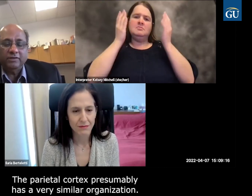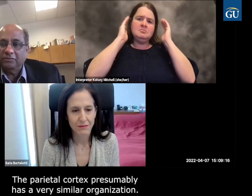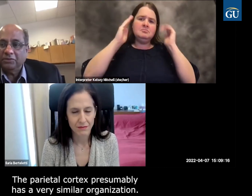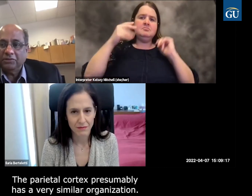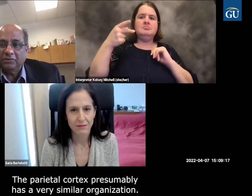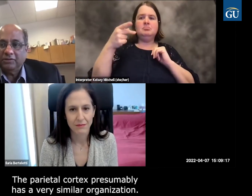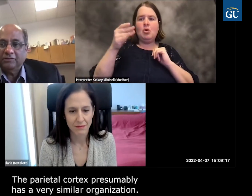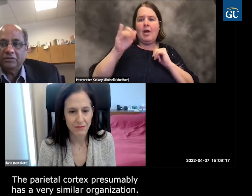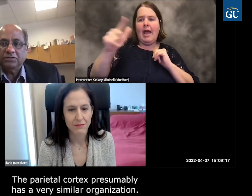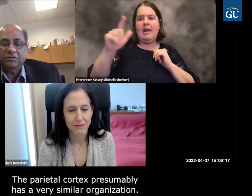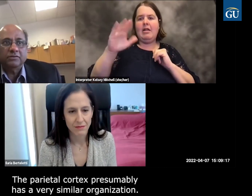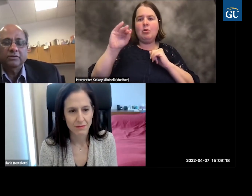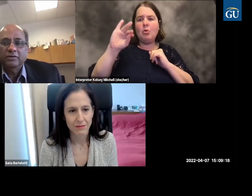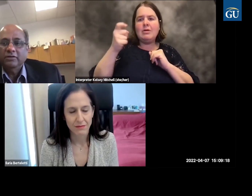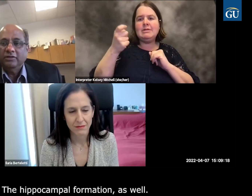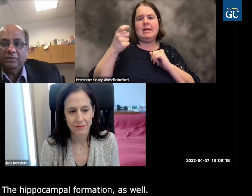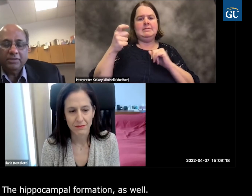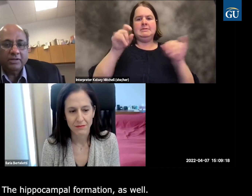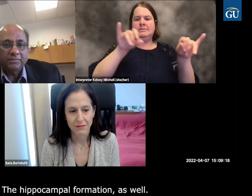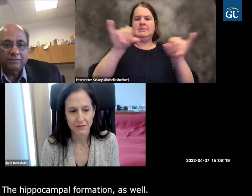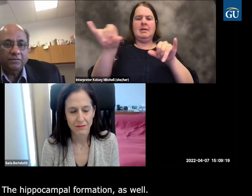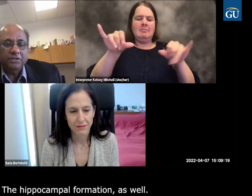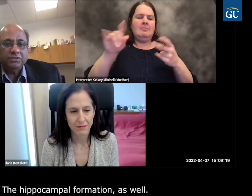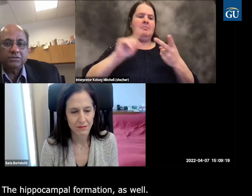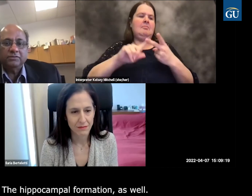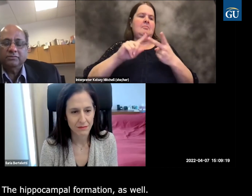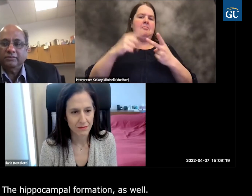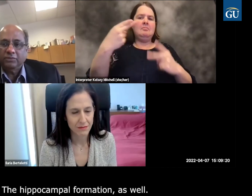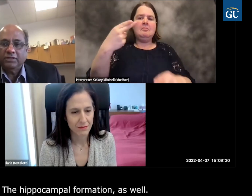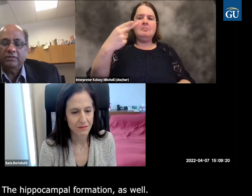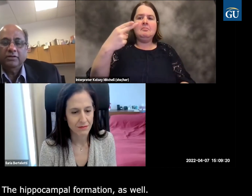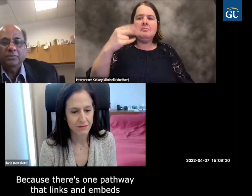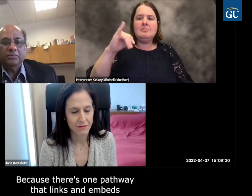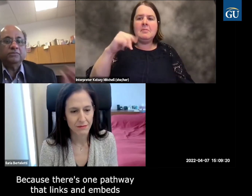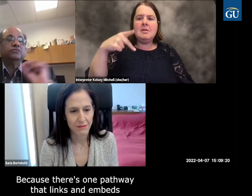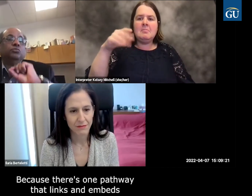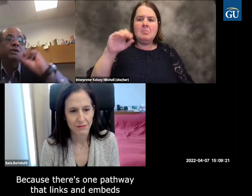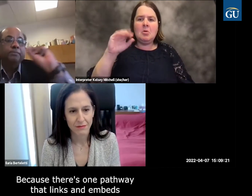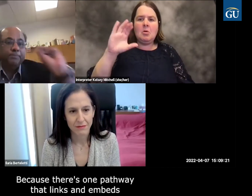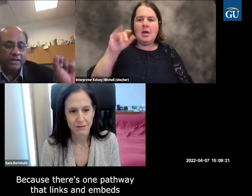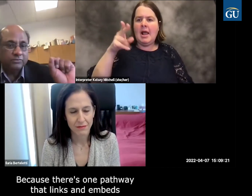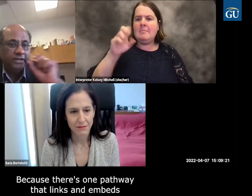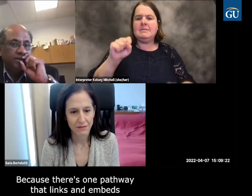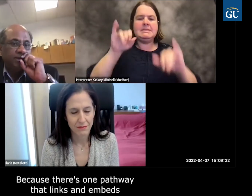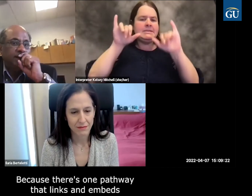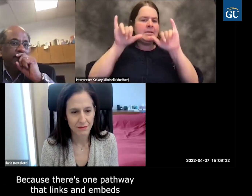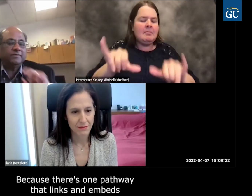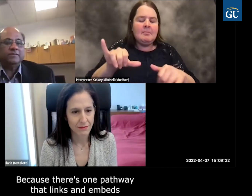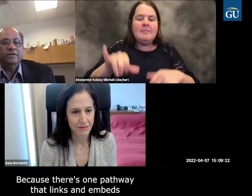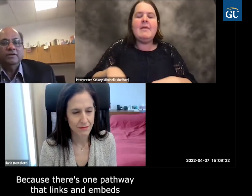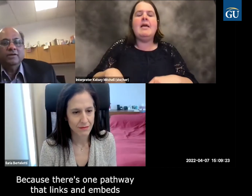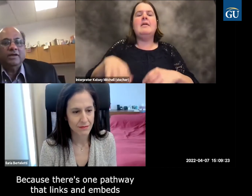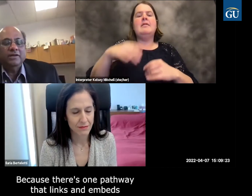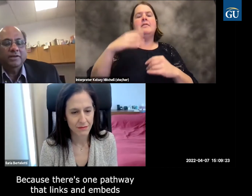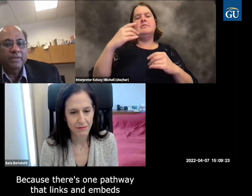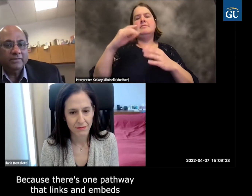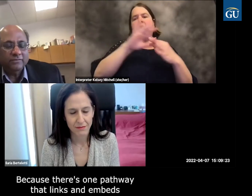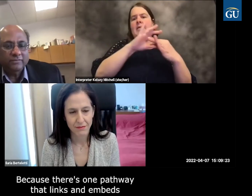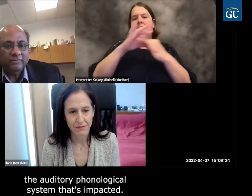similar organization the hippocampal formation as well this is one pathway that links